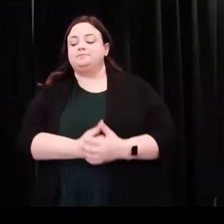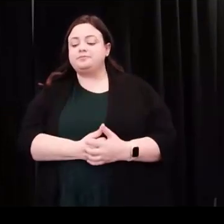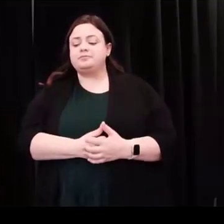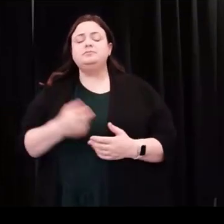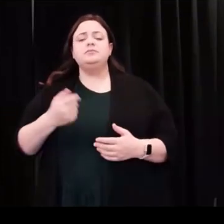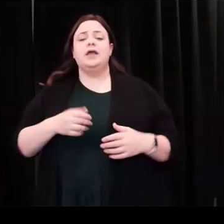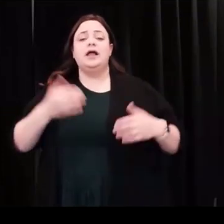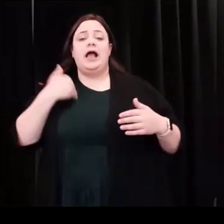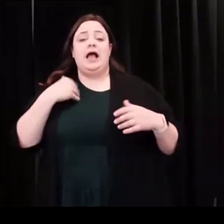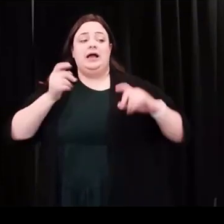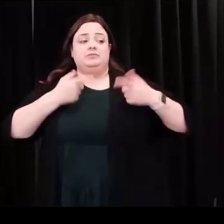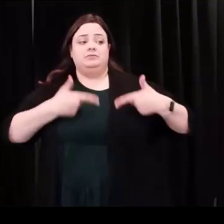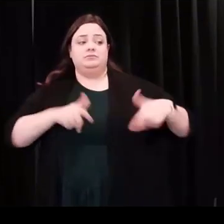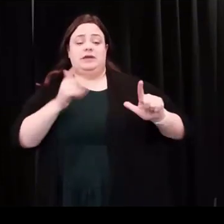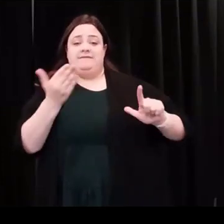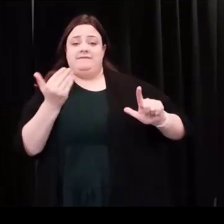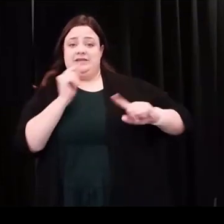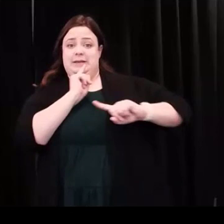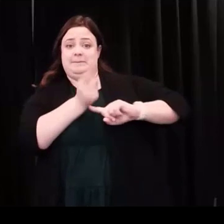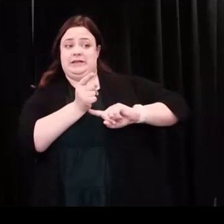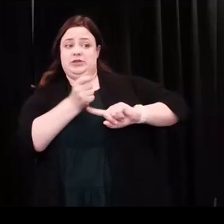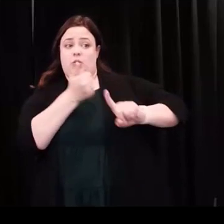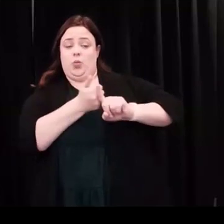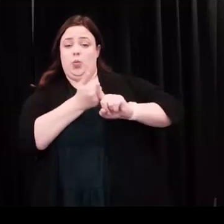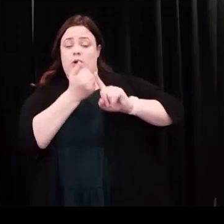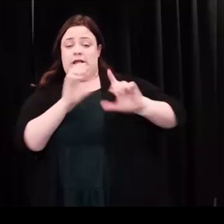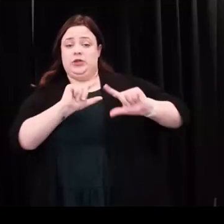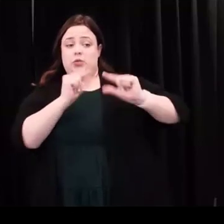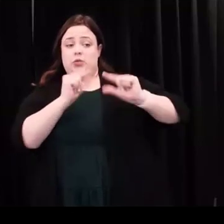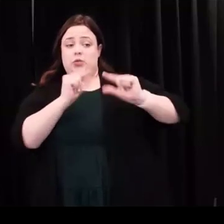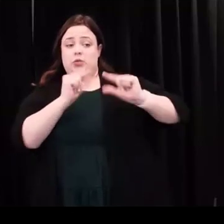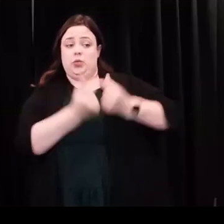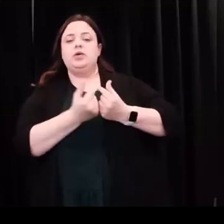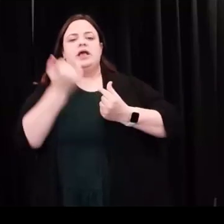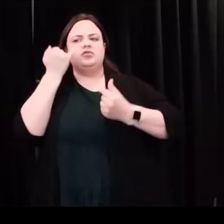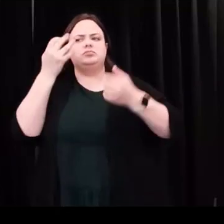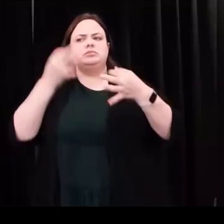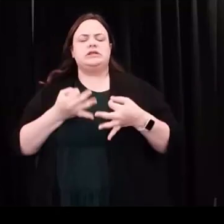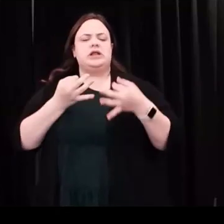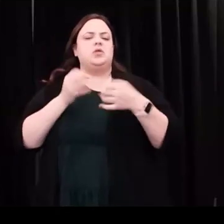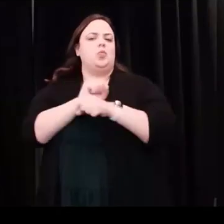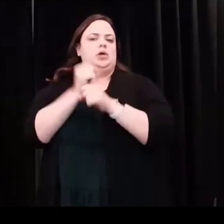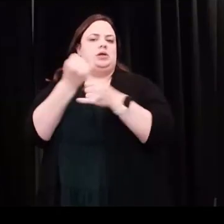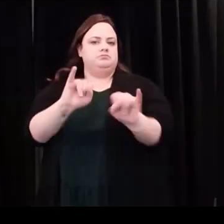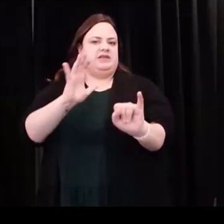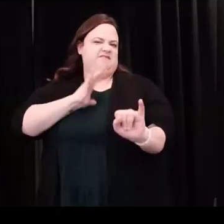you about 15 minutes to work as a group. If you choose to work independently that's okay,